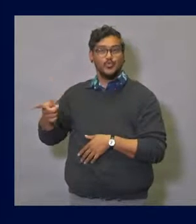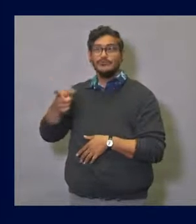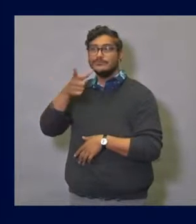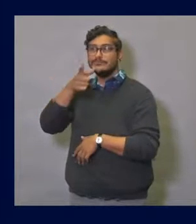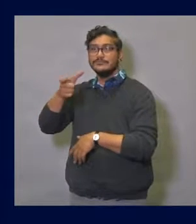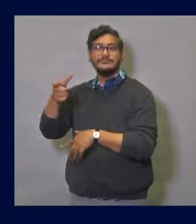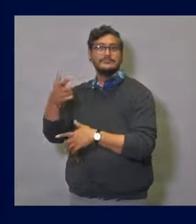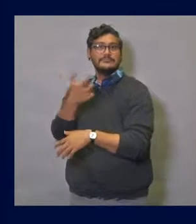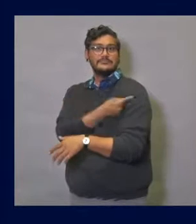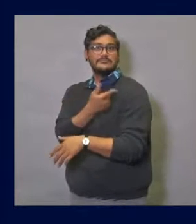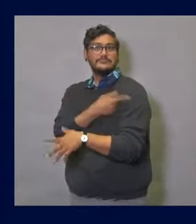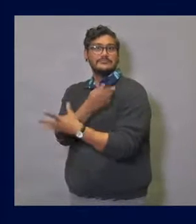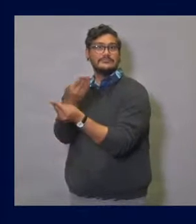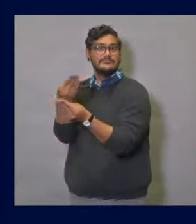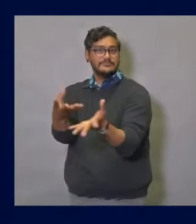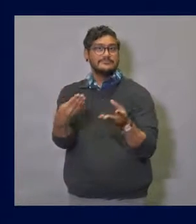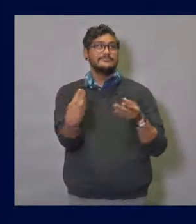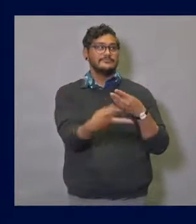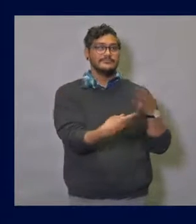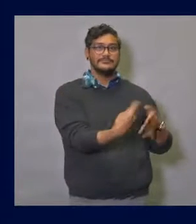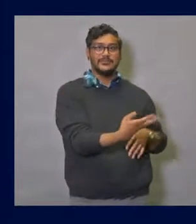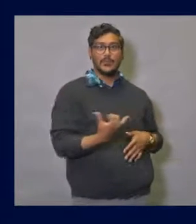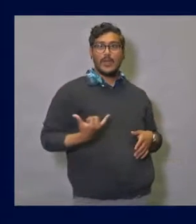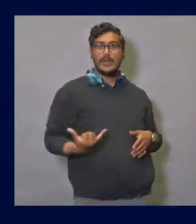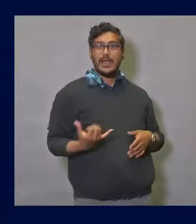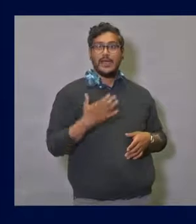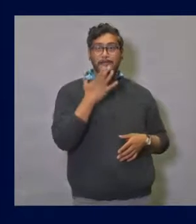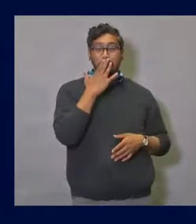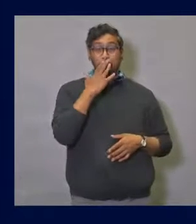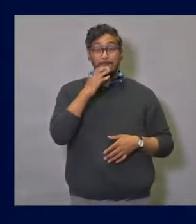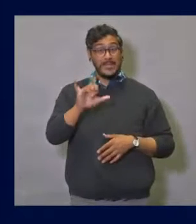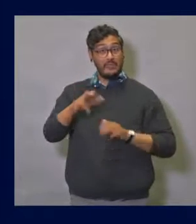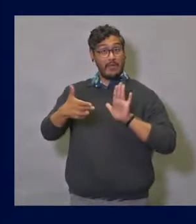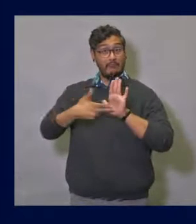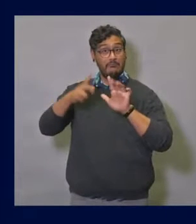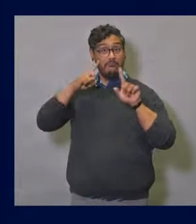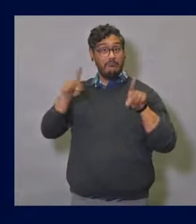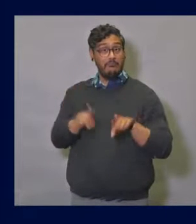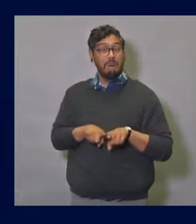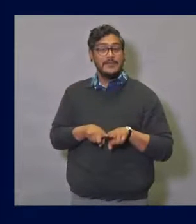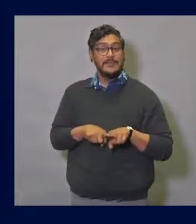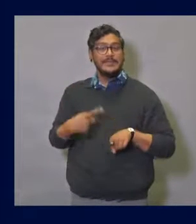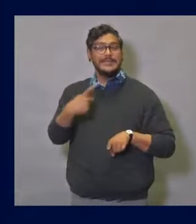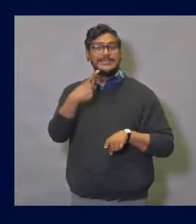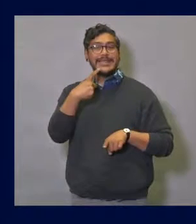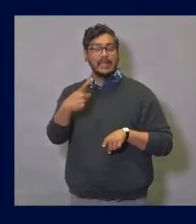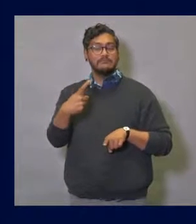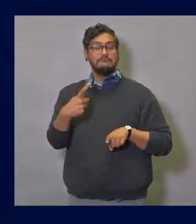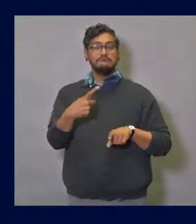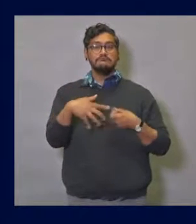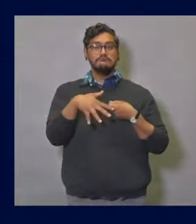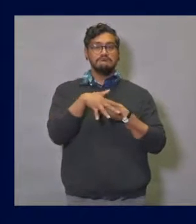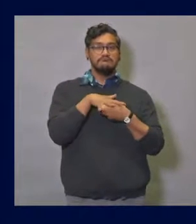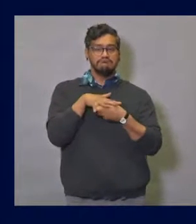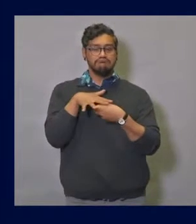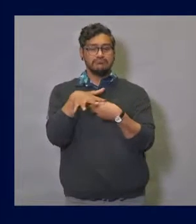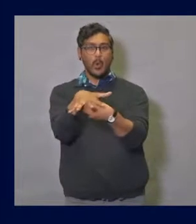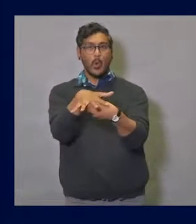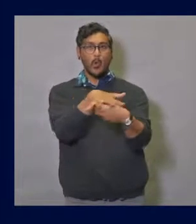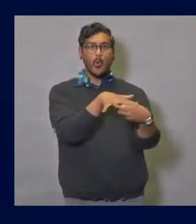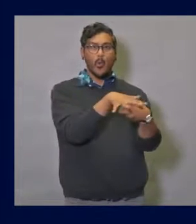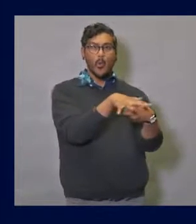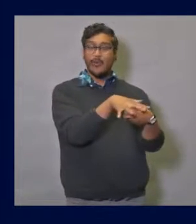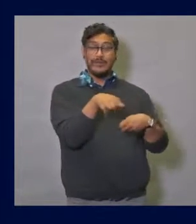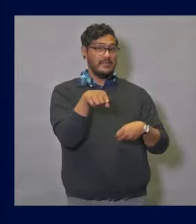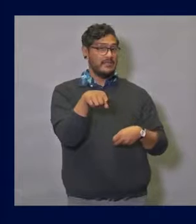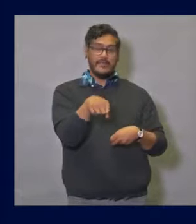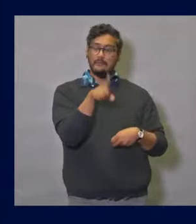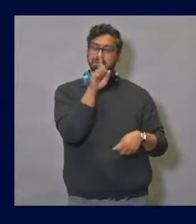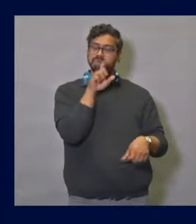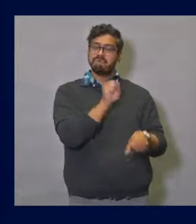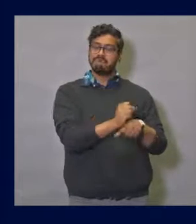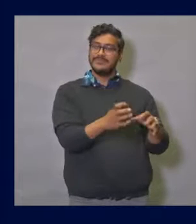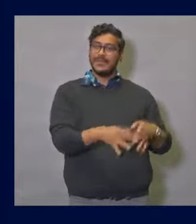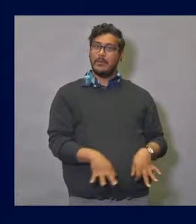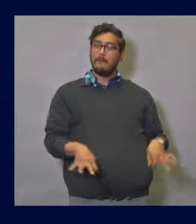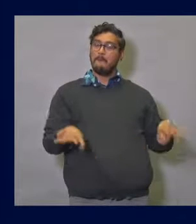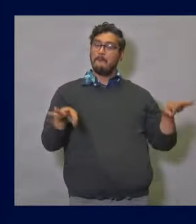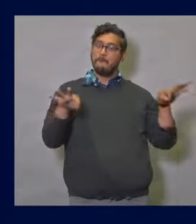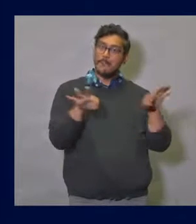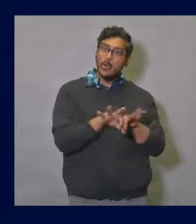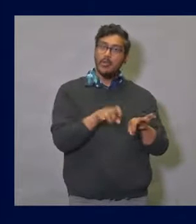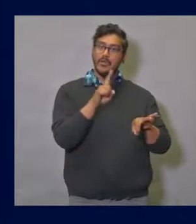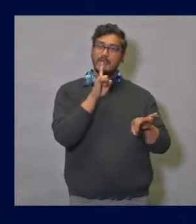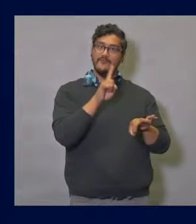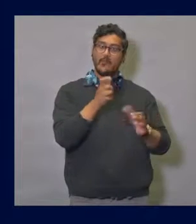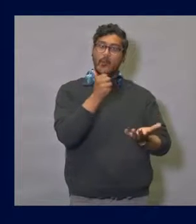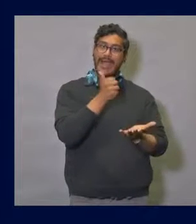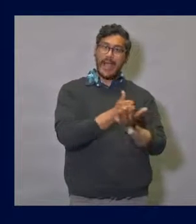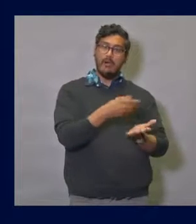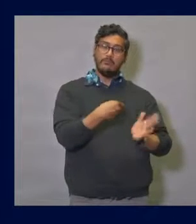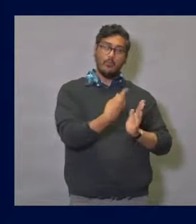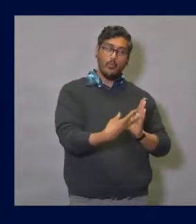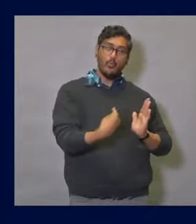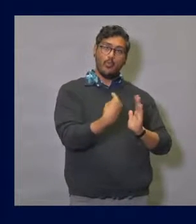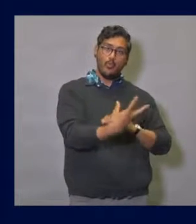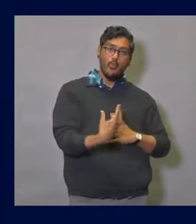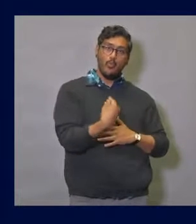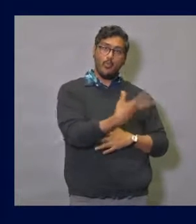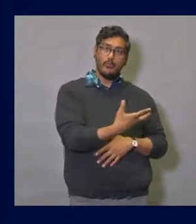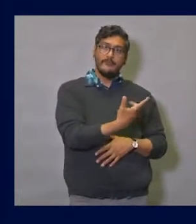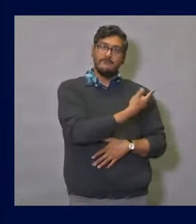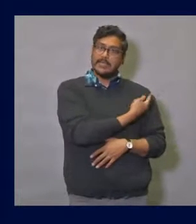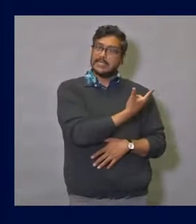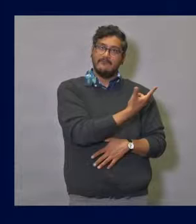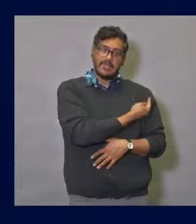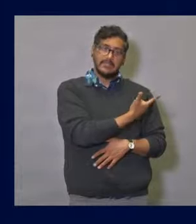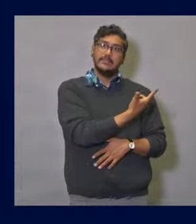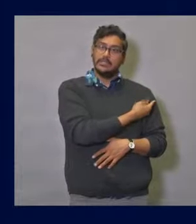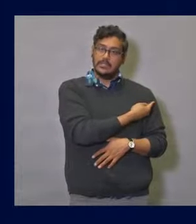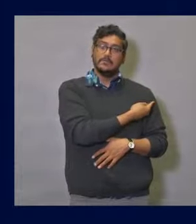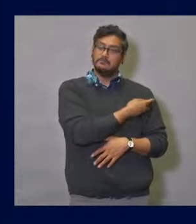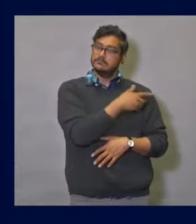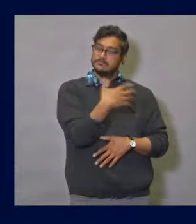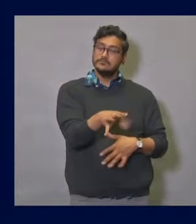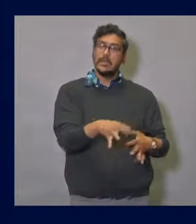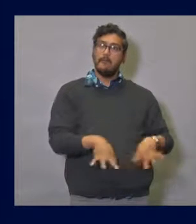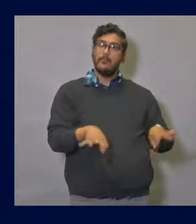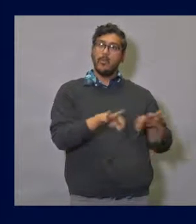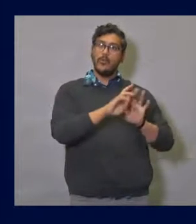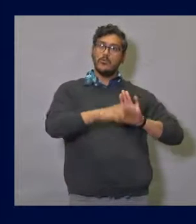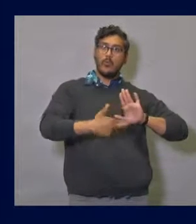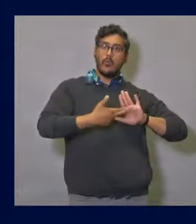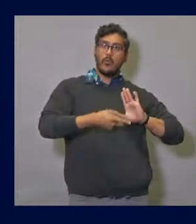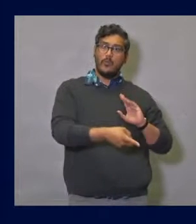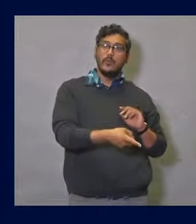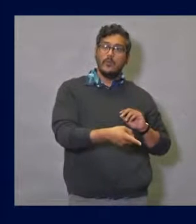ÁNGELES CONTINÚA APOYANDO A LOS